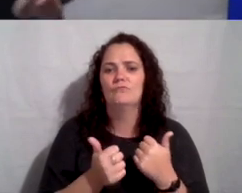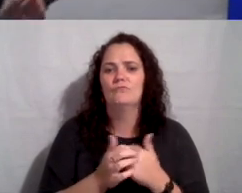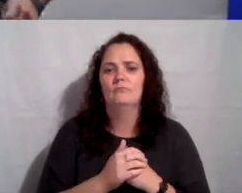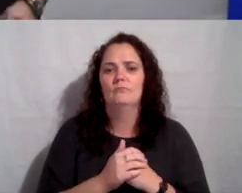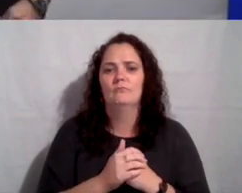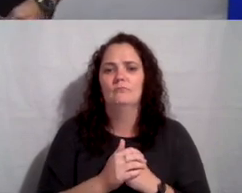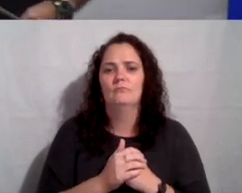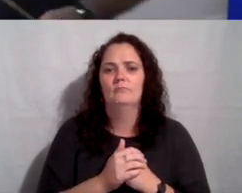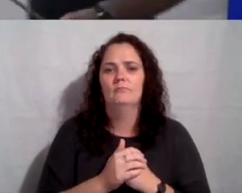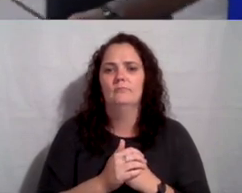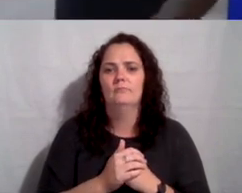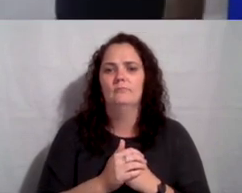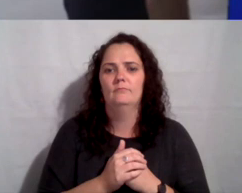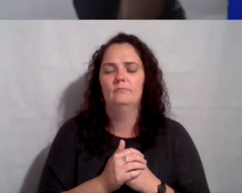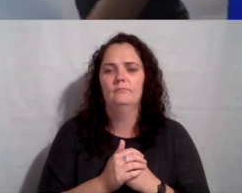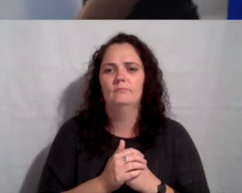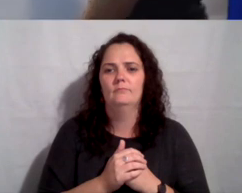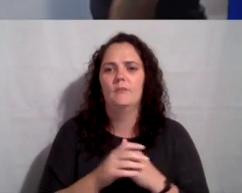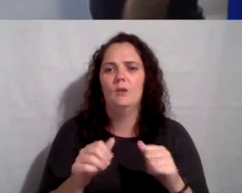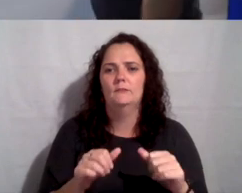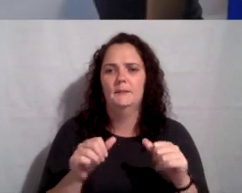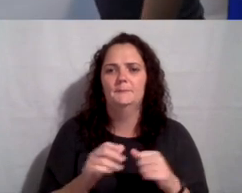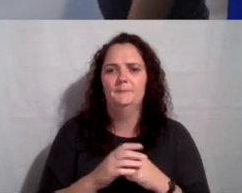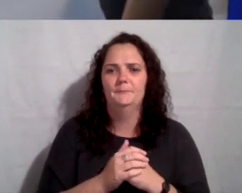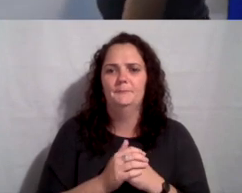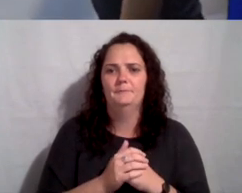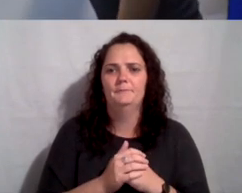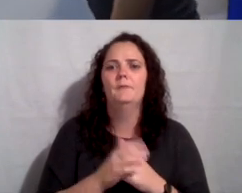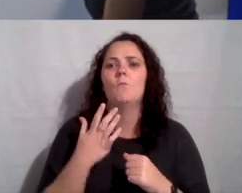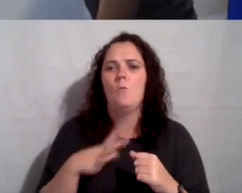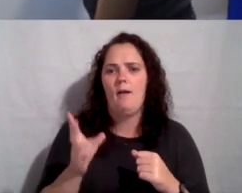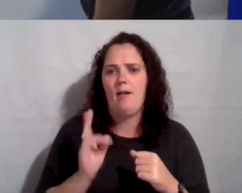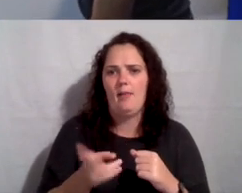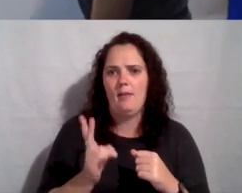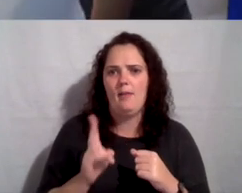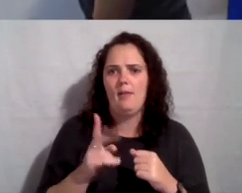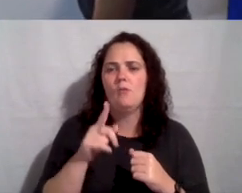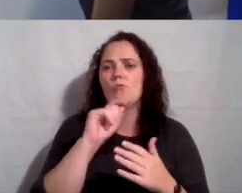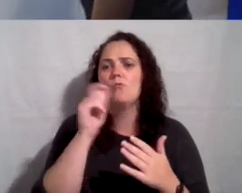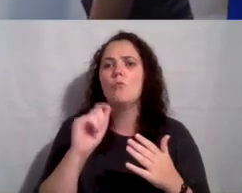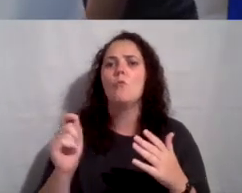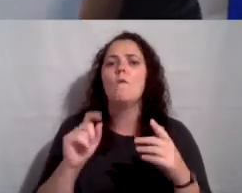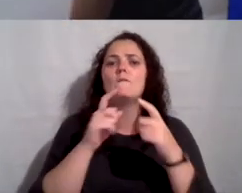good. Alright now again I recommend give yourself a little bit of a frame. So I’m going to come here on my sheet of paper now and I'm going to